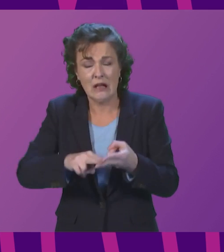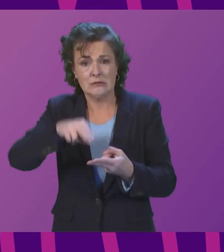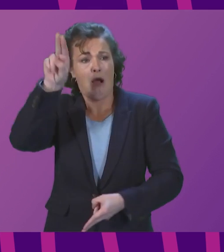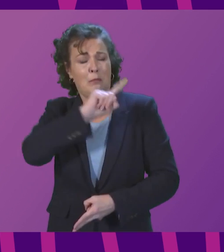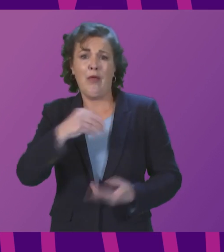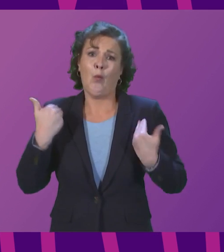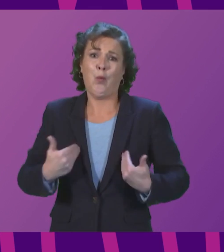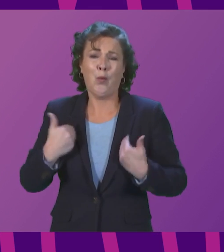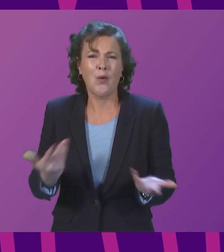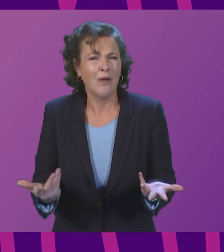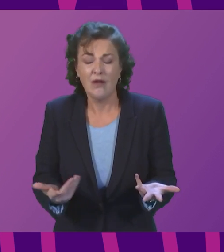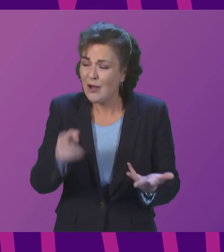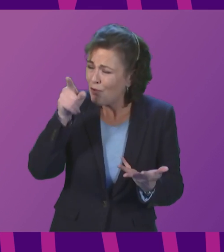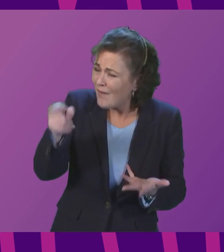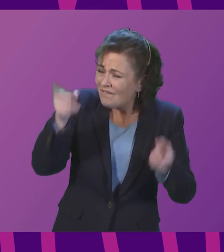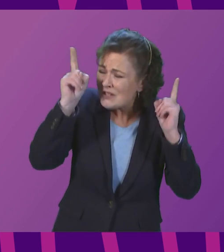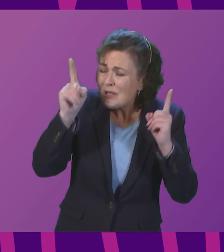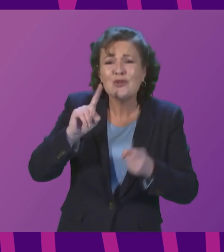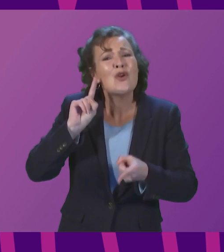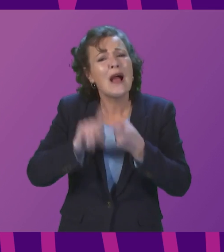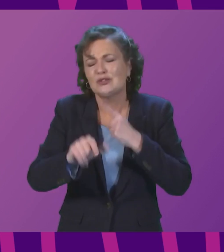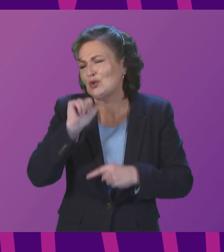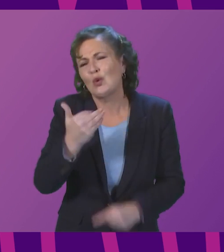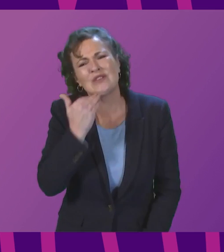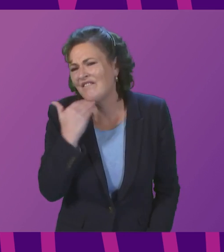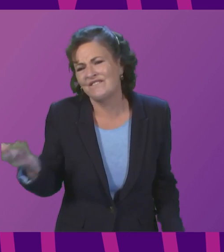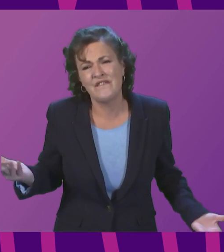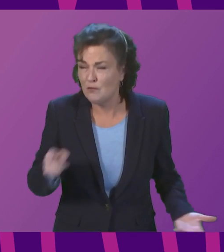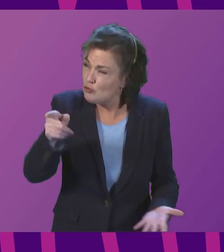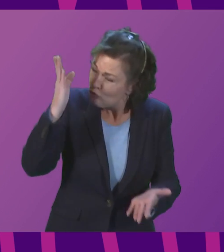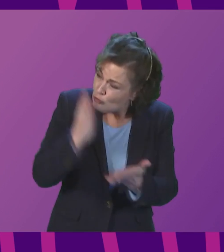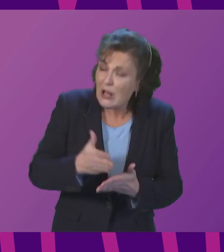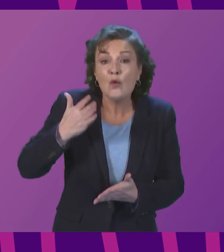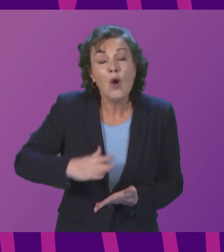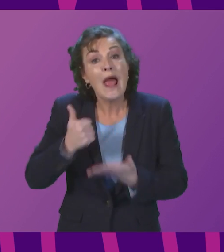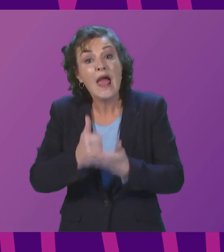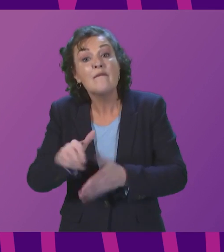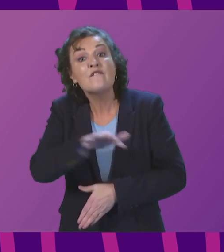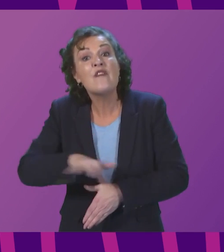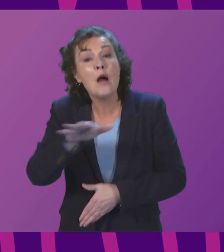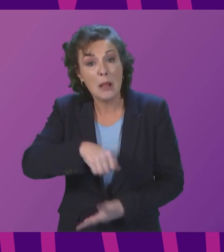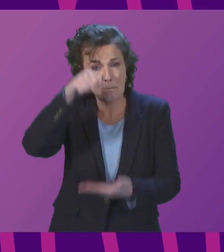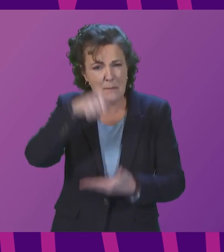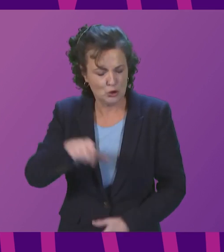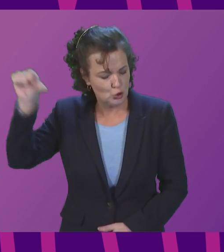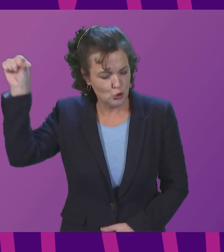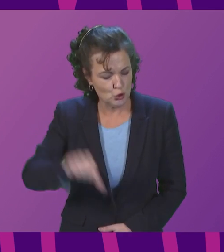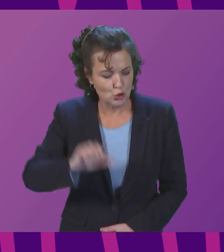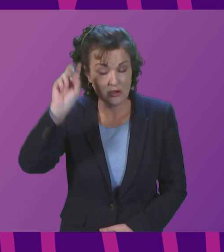The First Minister’s answers are not good enough. If she really wants to help family budgets, will she reverse her decisions to increase